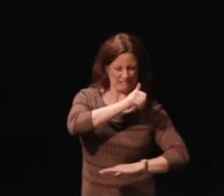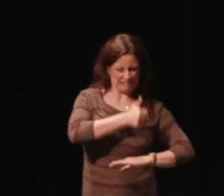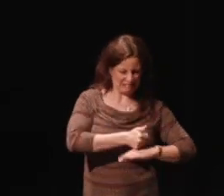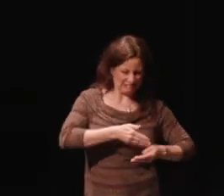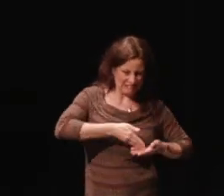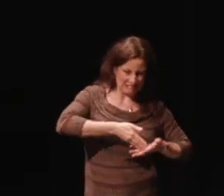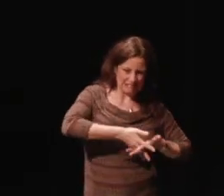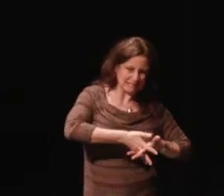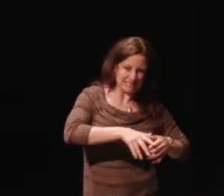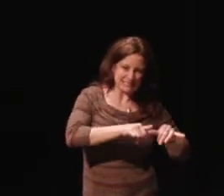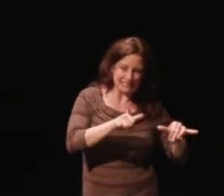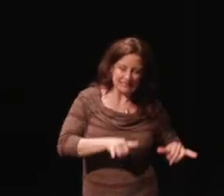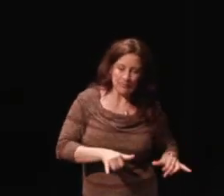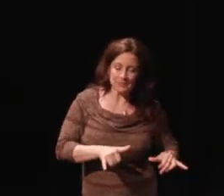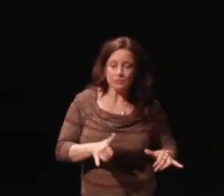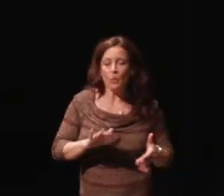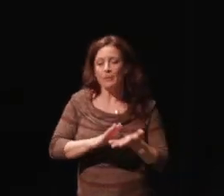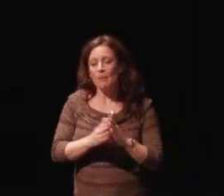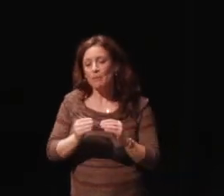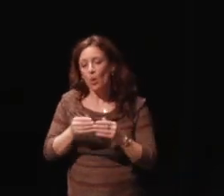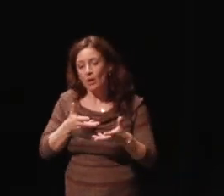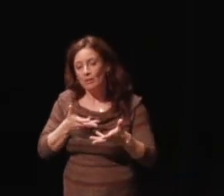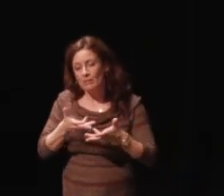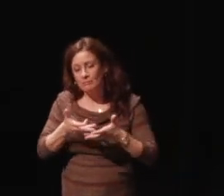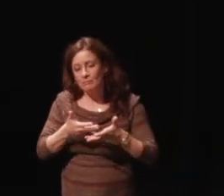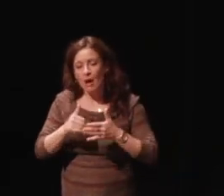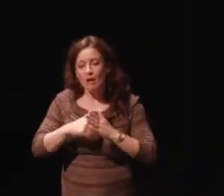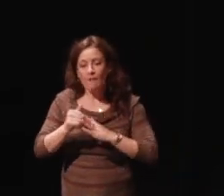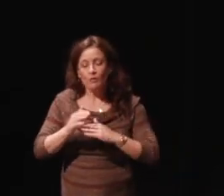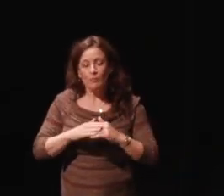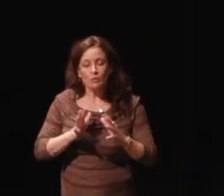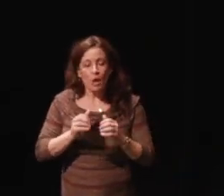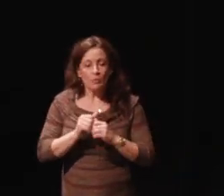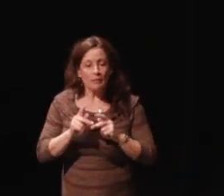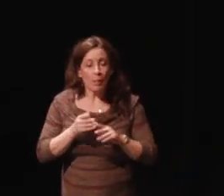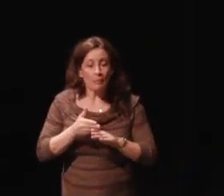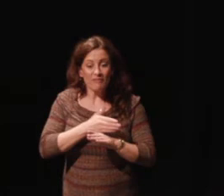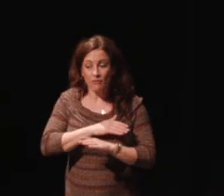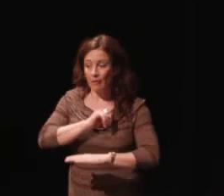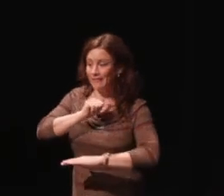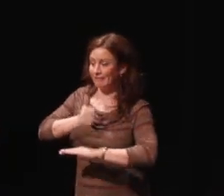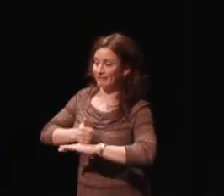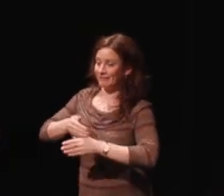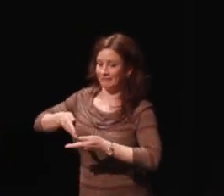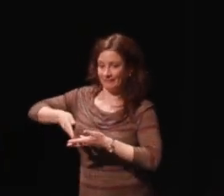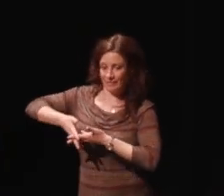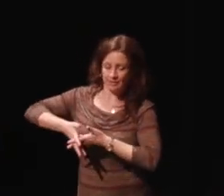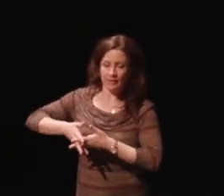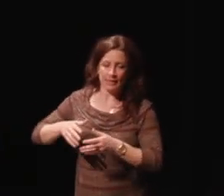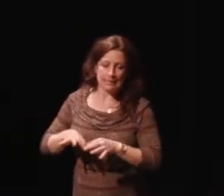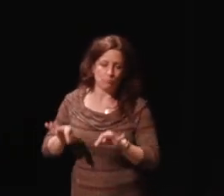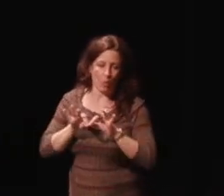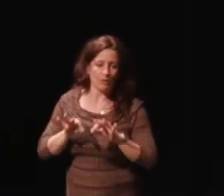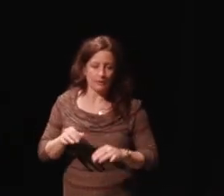and becoming more comfortable with talking to people before it's in that state is really, really important.